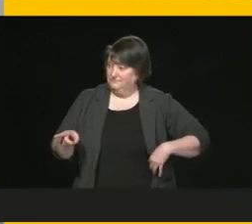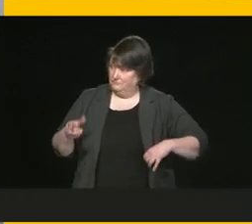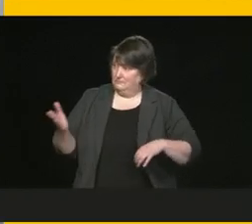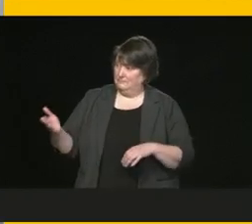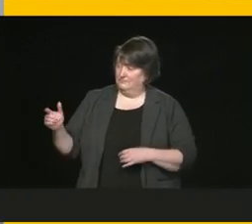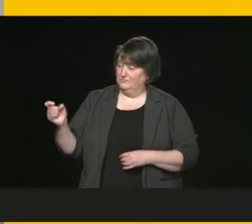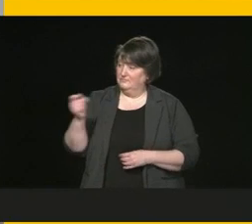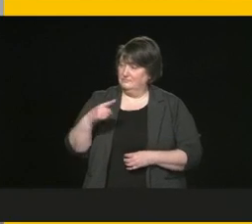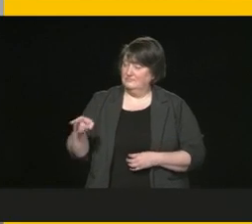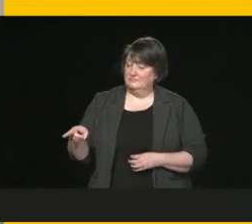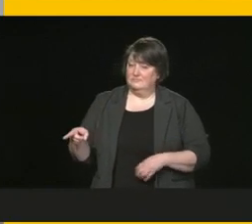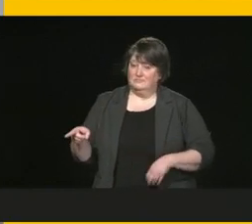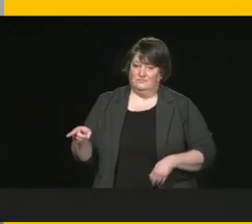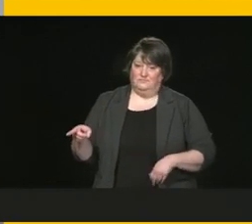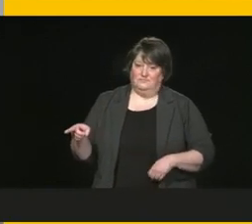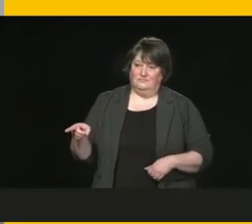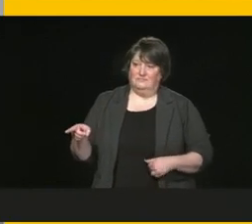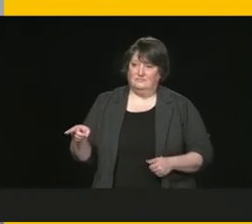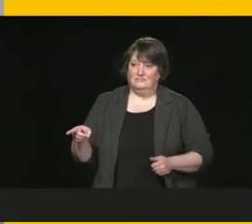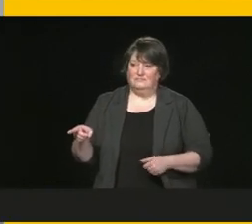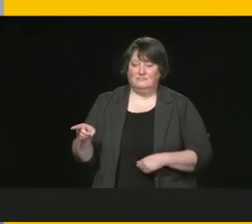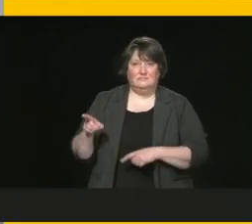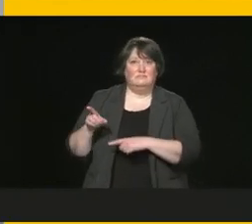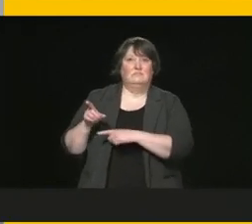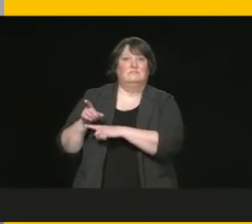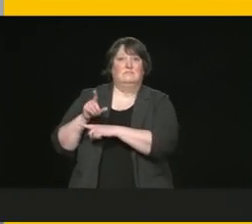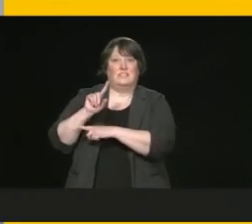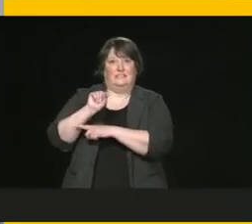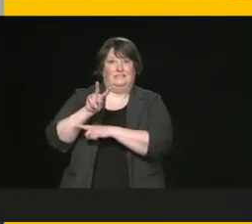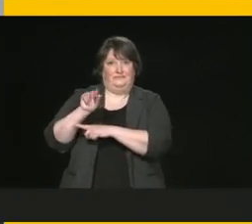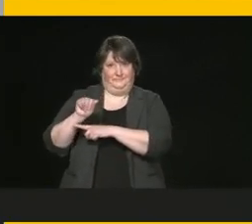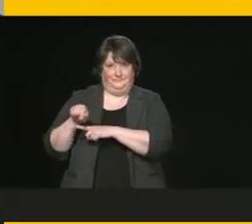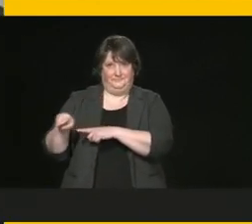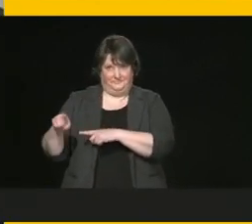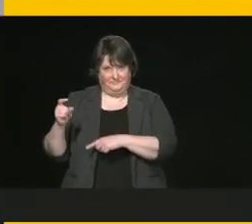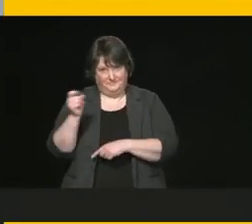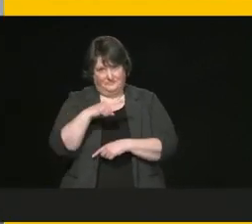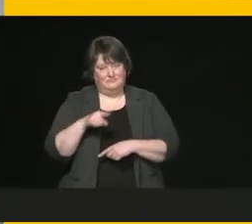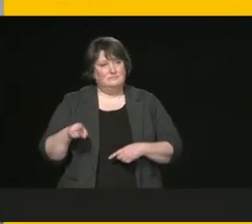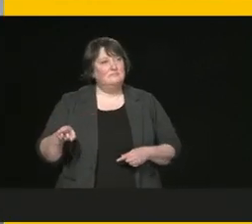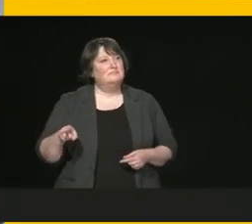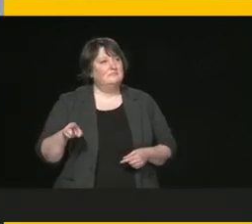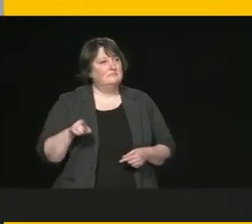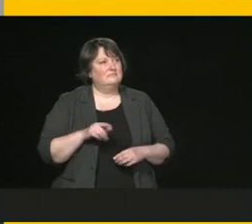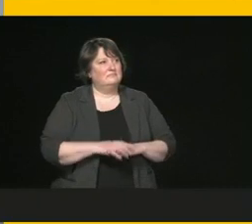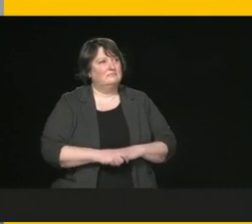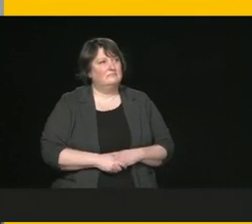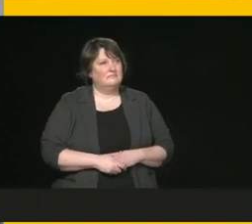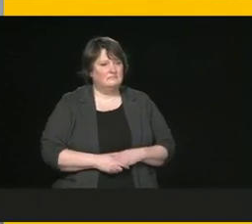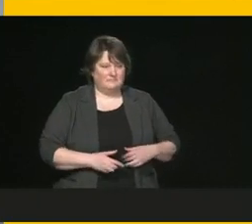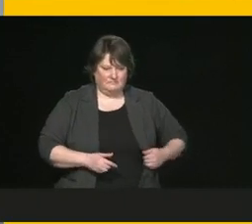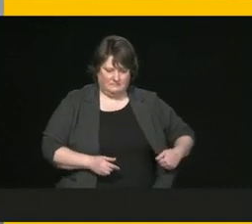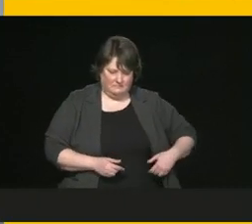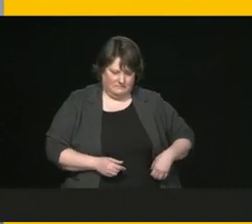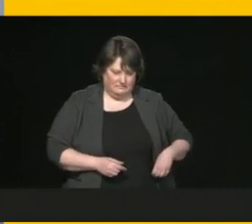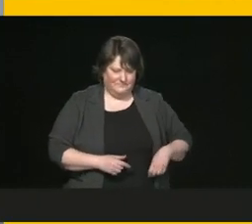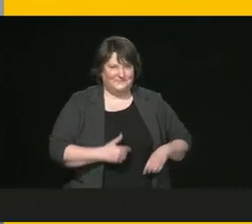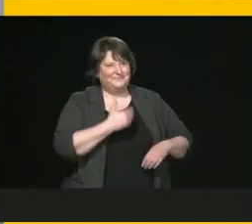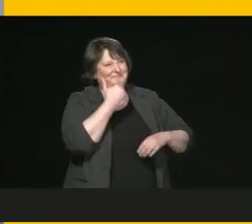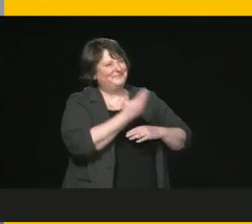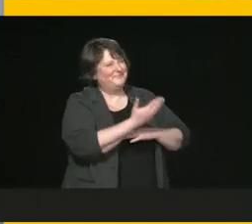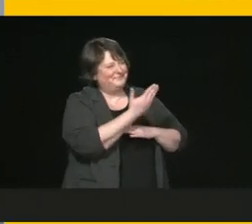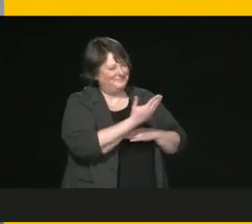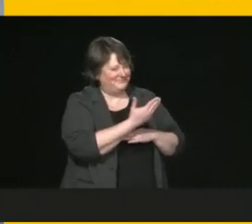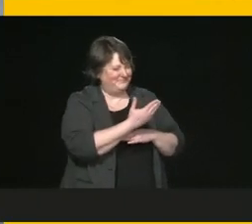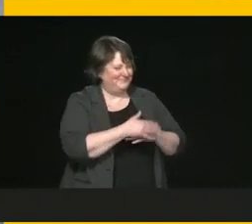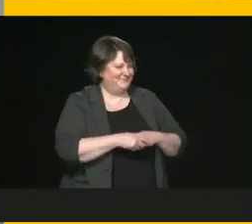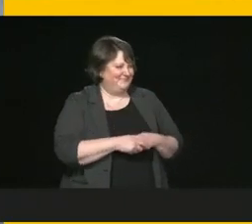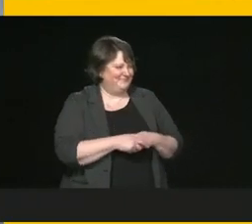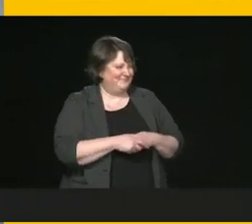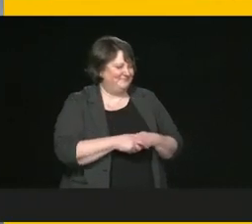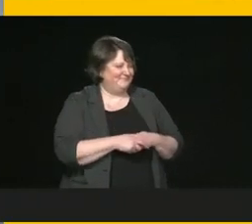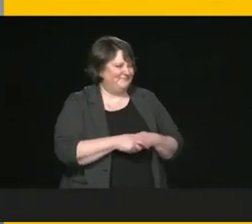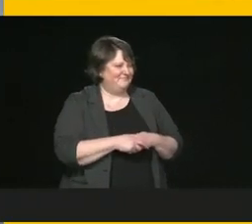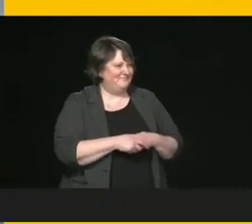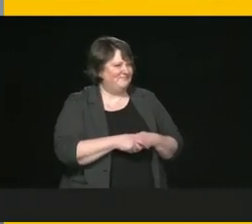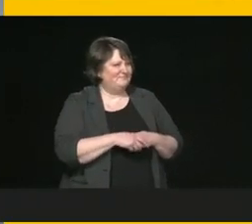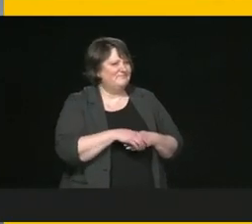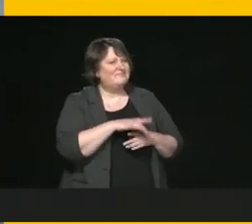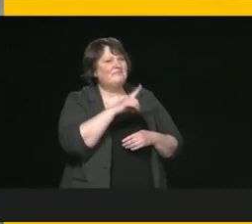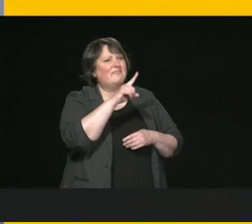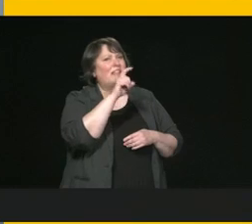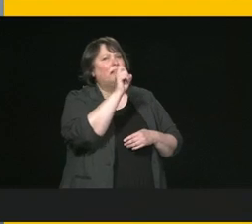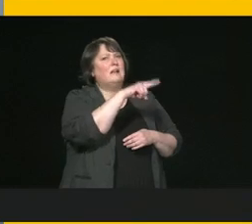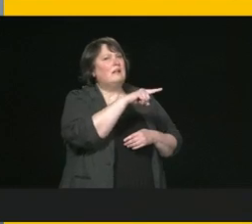MERCI.